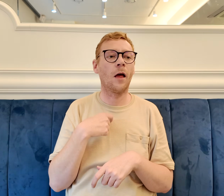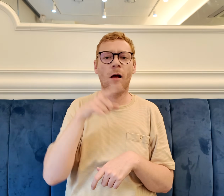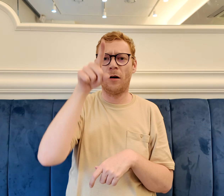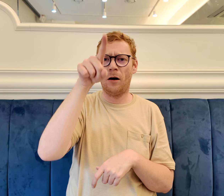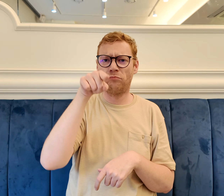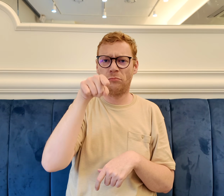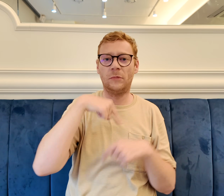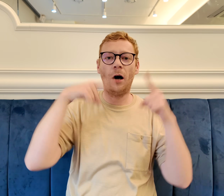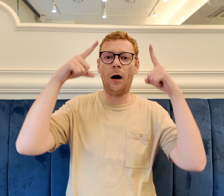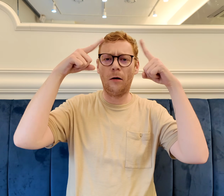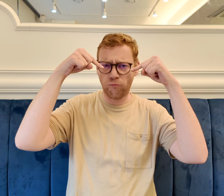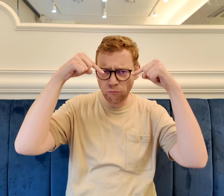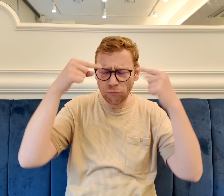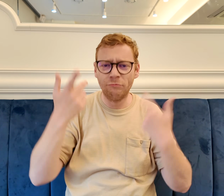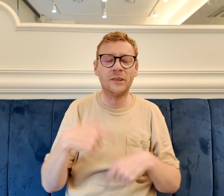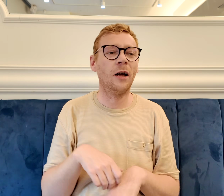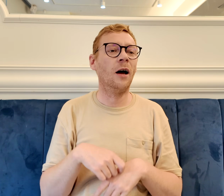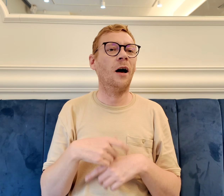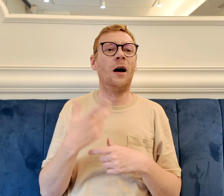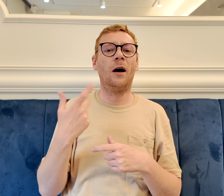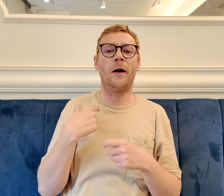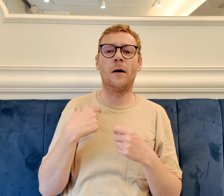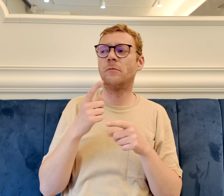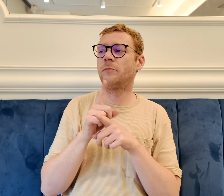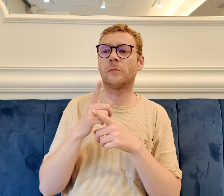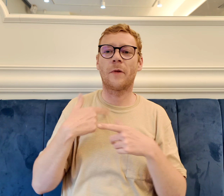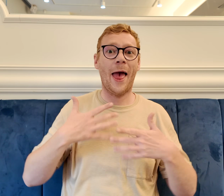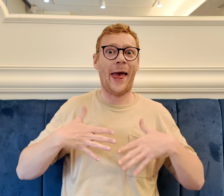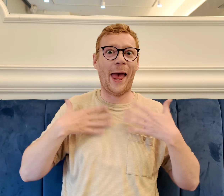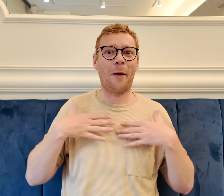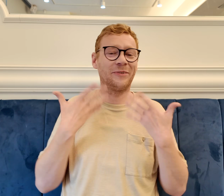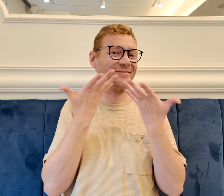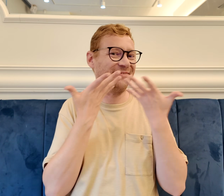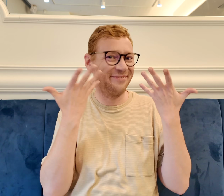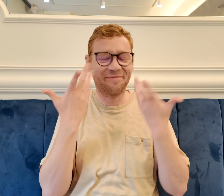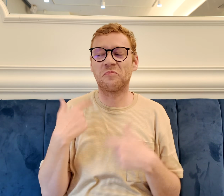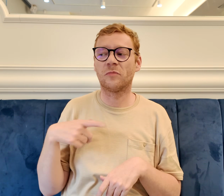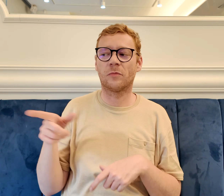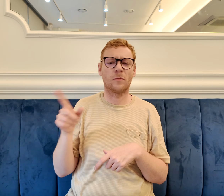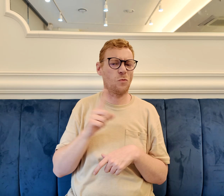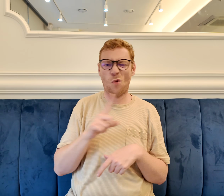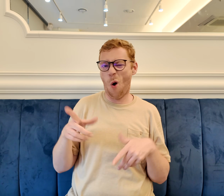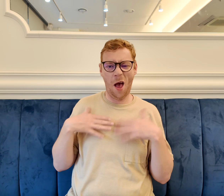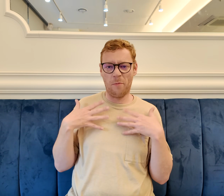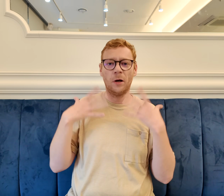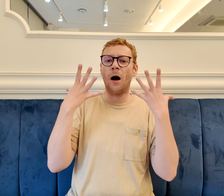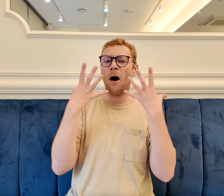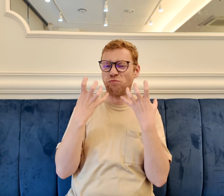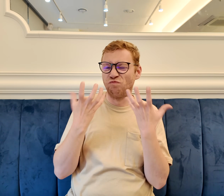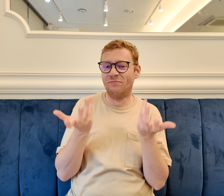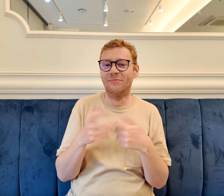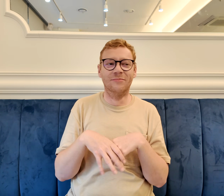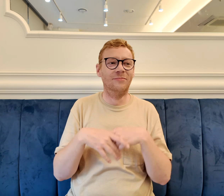I'm also good at making exclamation marks. I smile when I'm happy, I make faces when I'm unhappy.